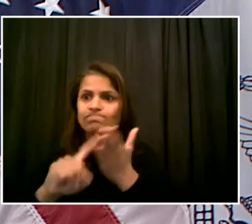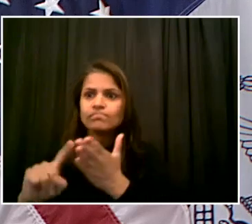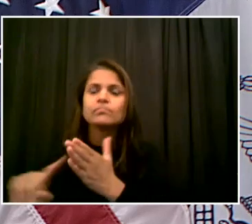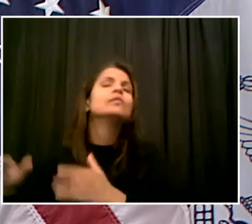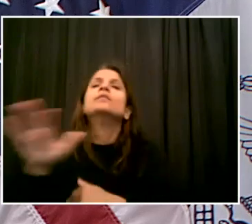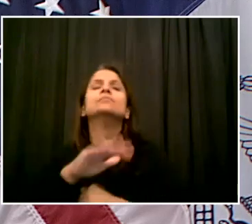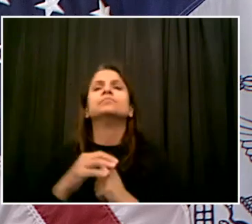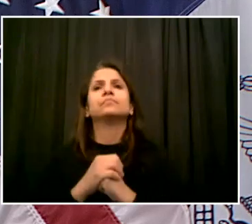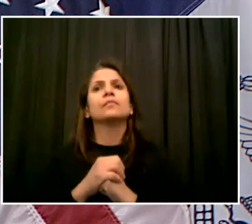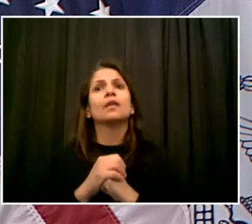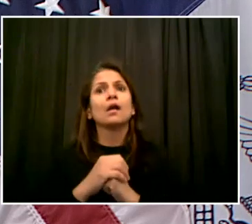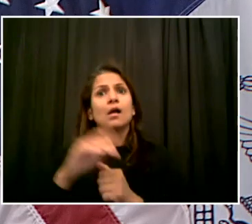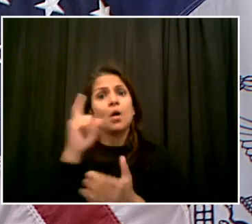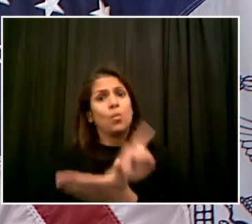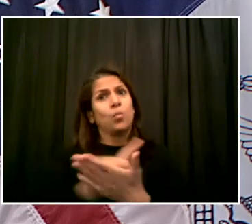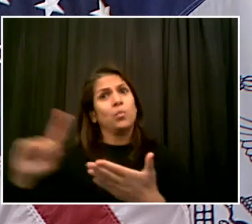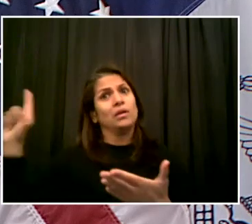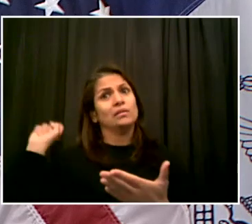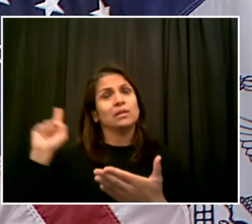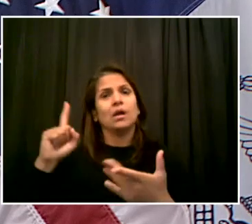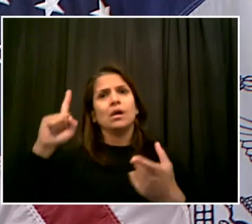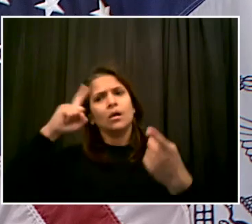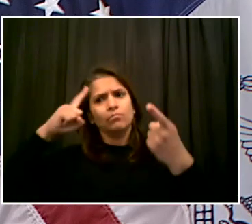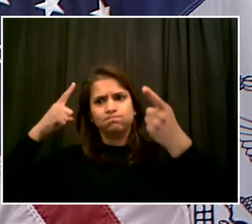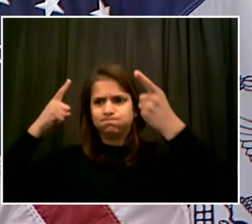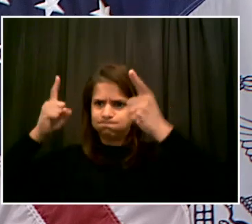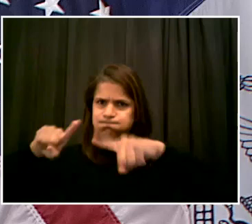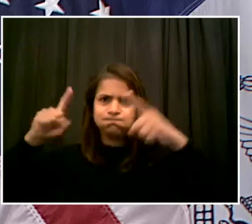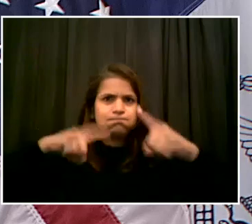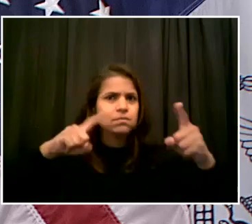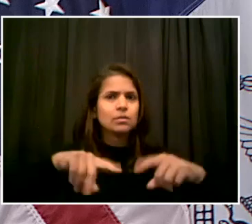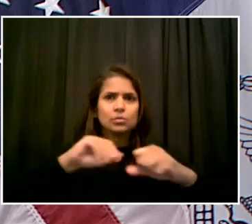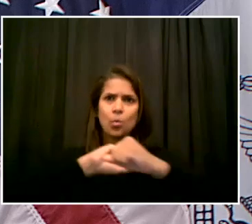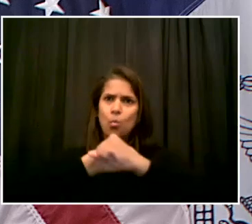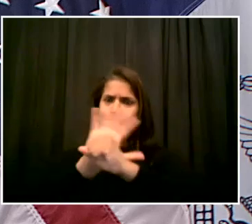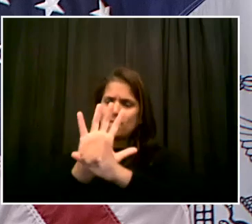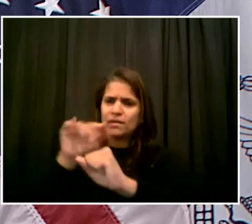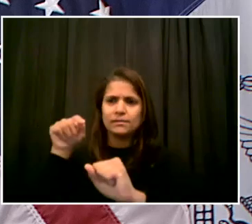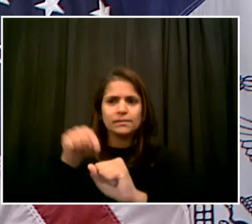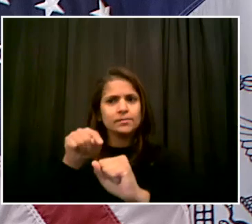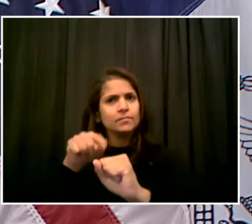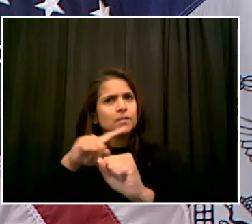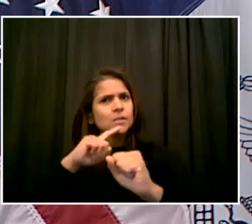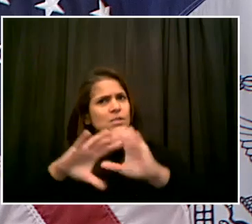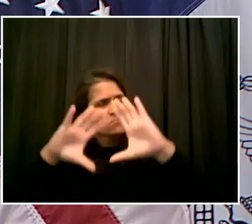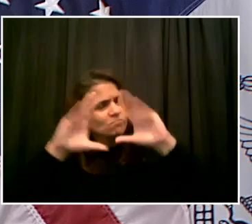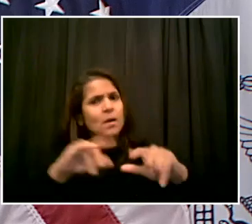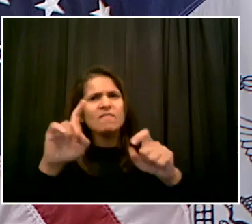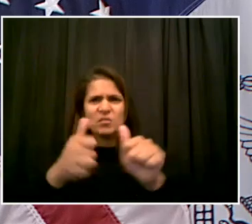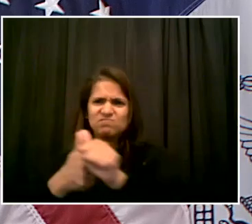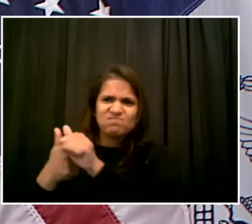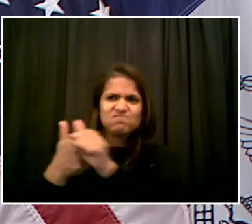SHOULDER TO SHOULDER ACROSS ALL NEIGHBORHOODS. N PEOPLE TOGETHER. IF WE'RE GOING TO MOVE FORWARD, I KNOW WE WILL,